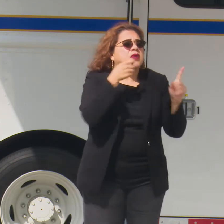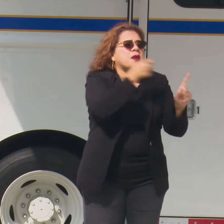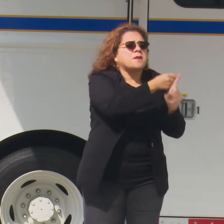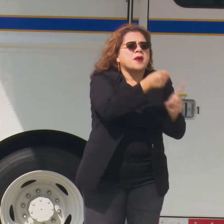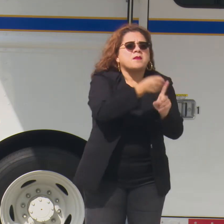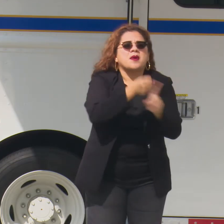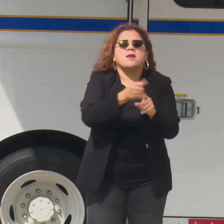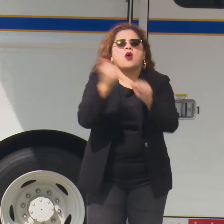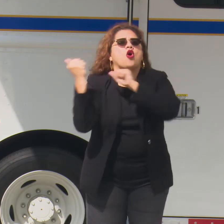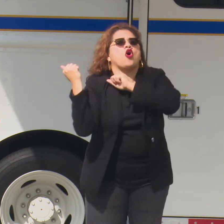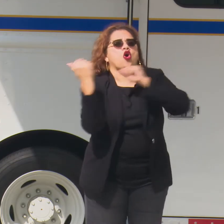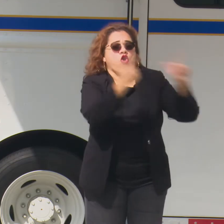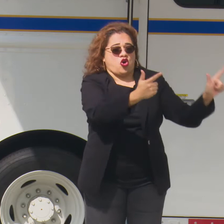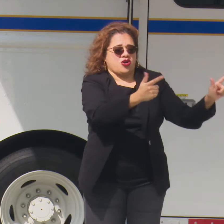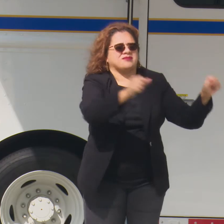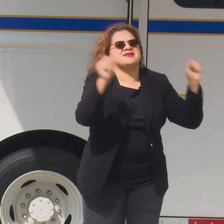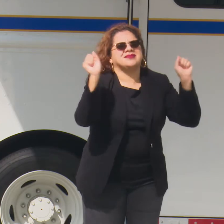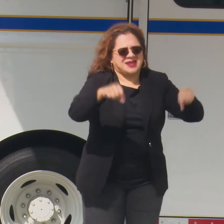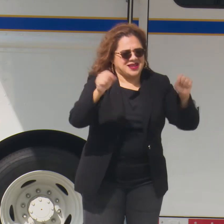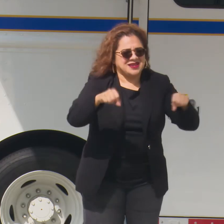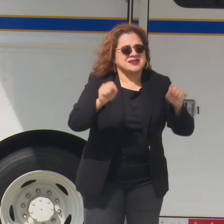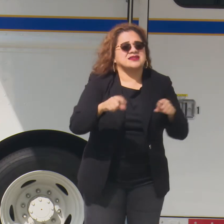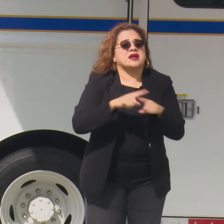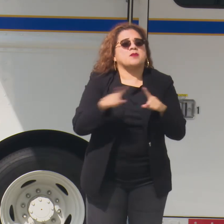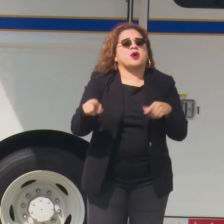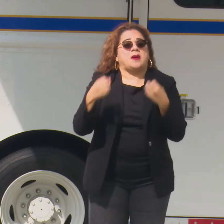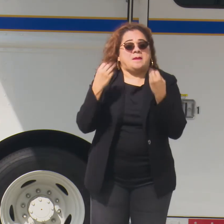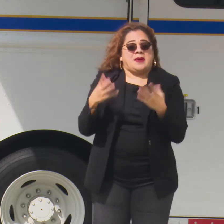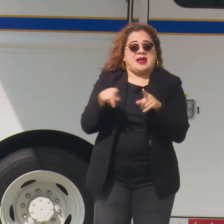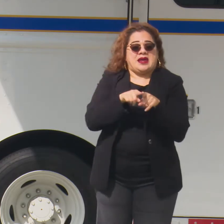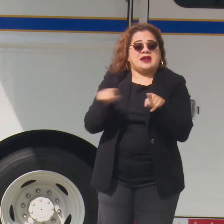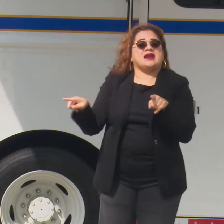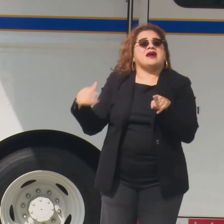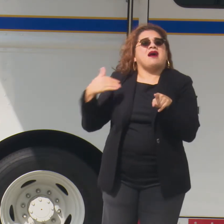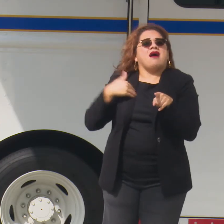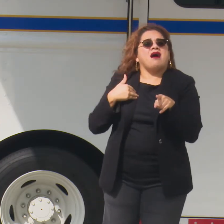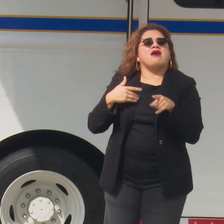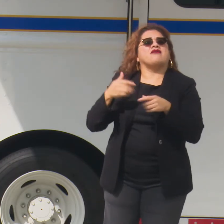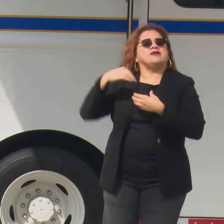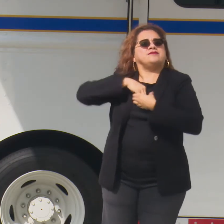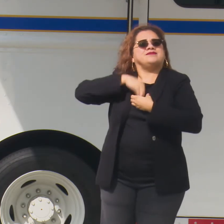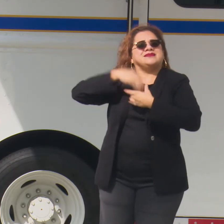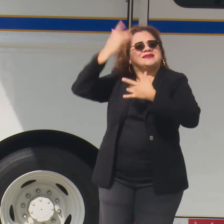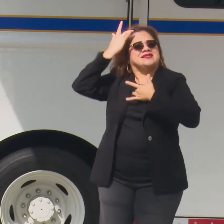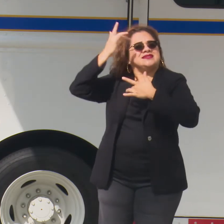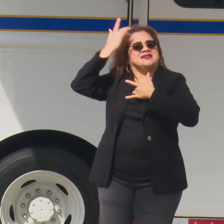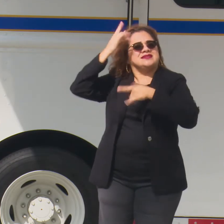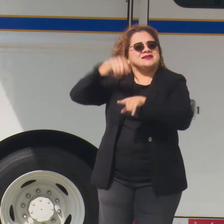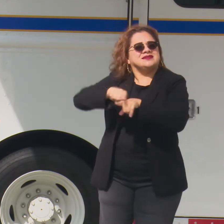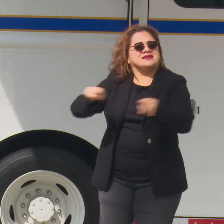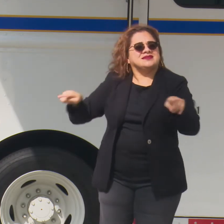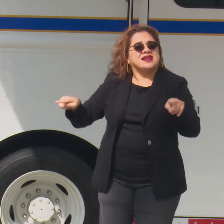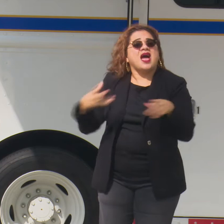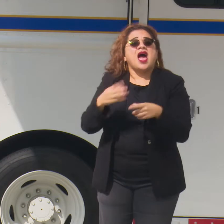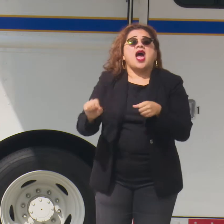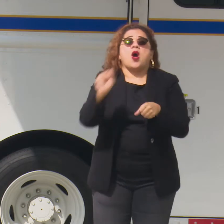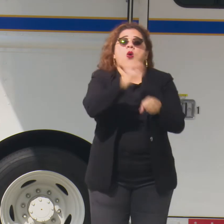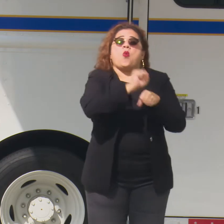color are more likely to suffer from the underlying conditions and work in industries that do not permit them to work from home.